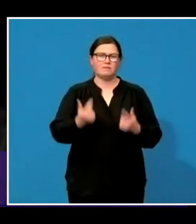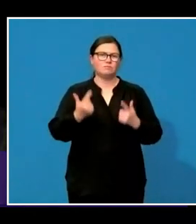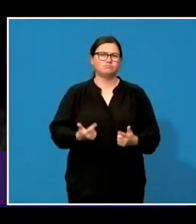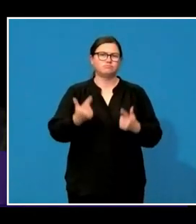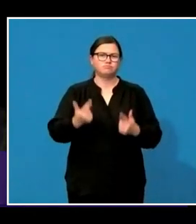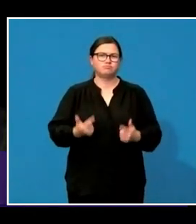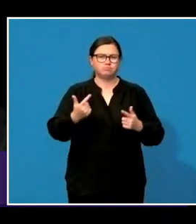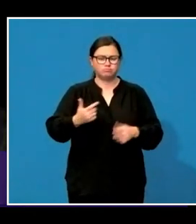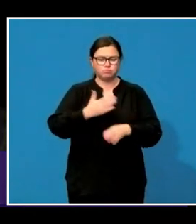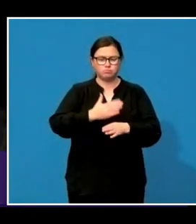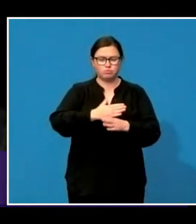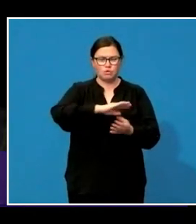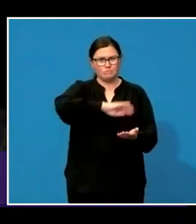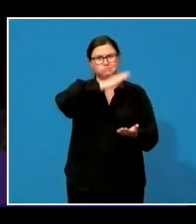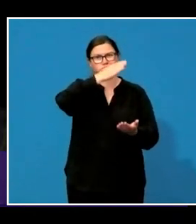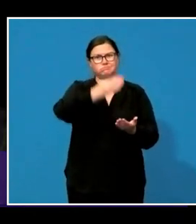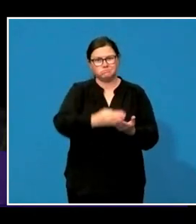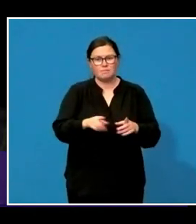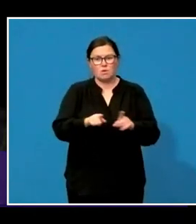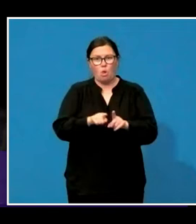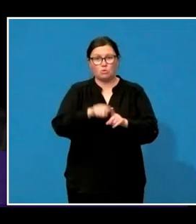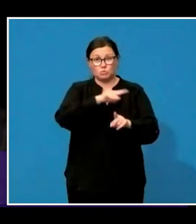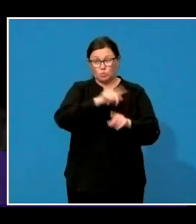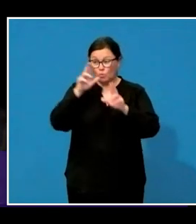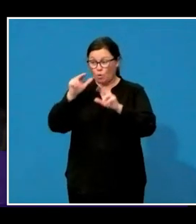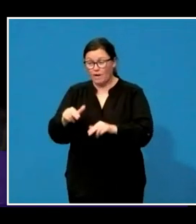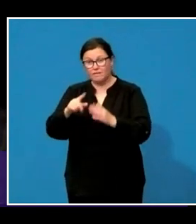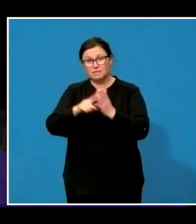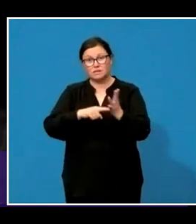care of Joziah? JOAN: That's correct. How did Joziah come into your care?